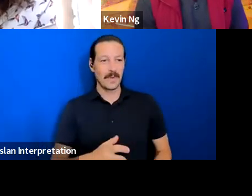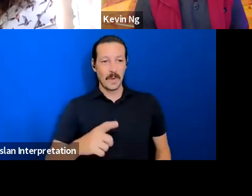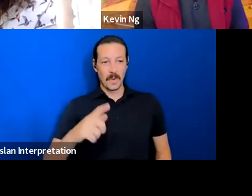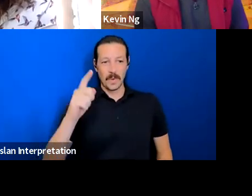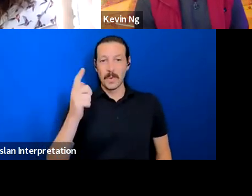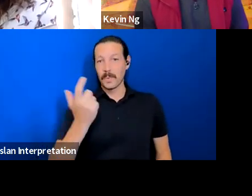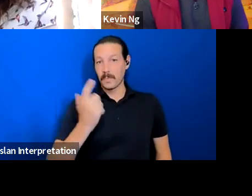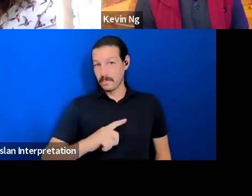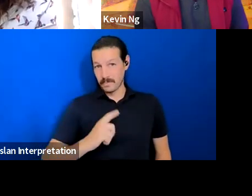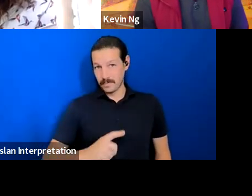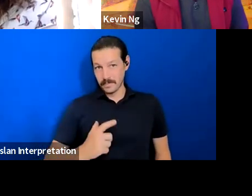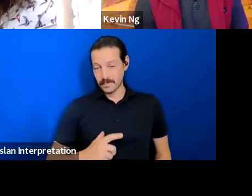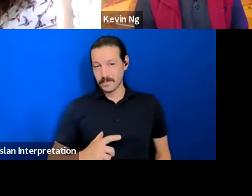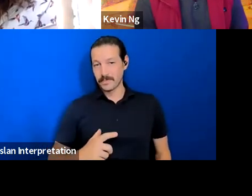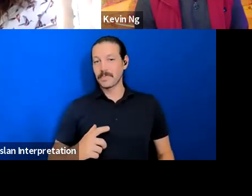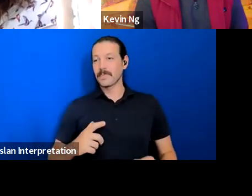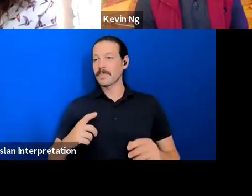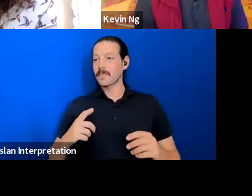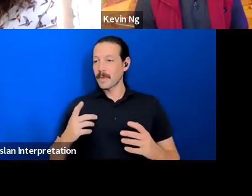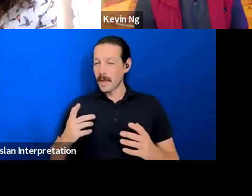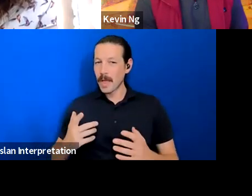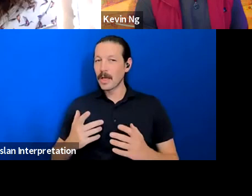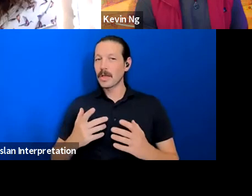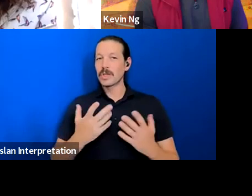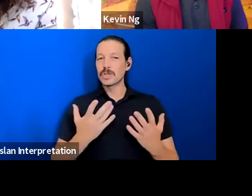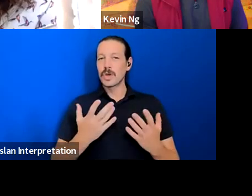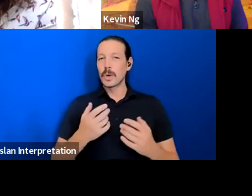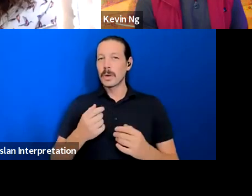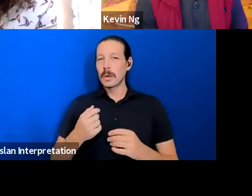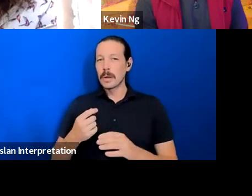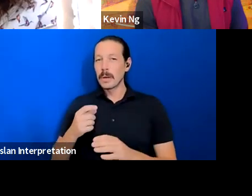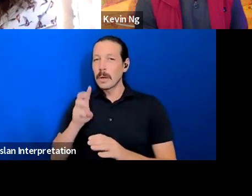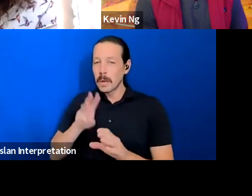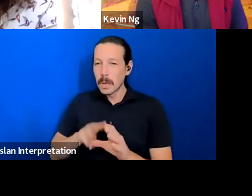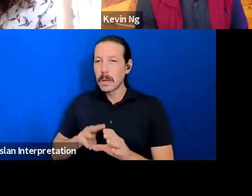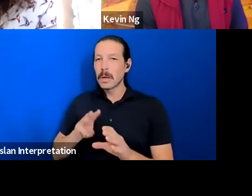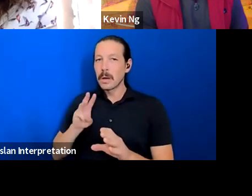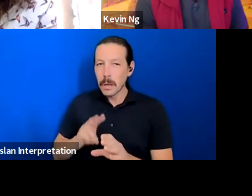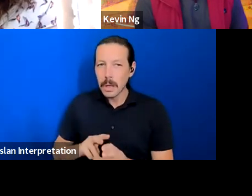you realise what people you realise that what people are missing and there's good projects out